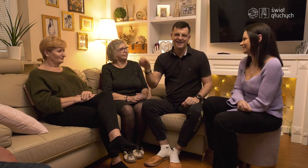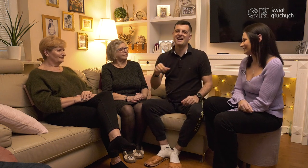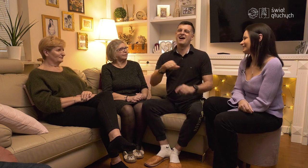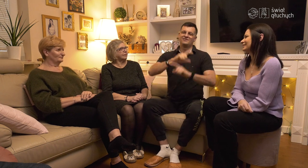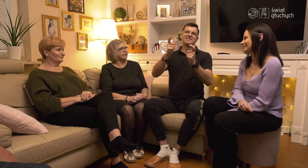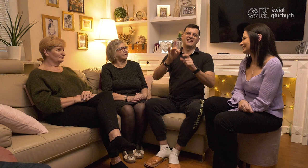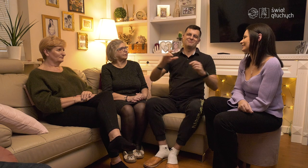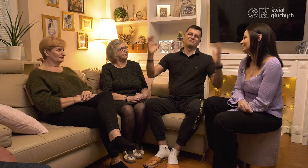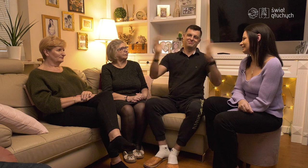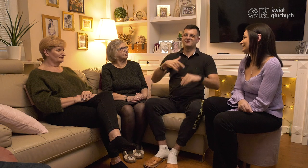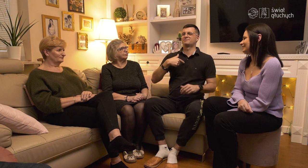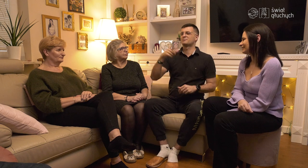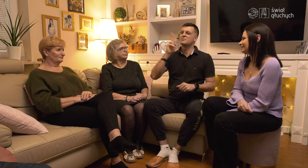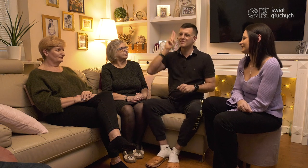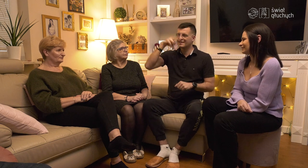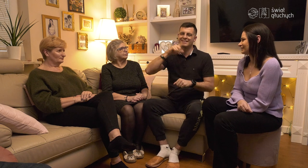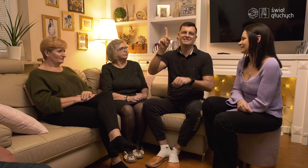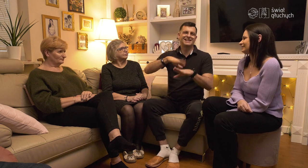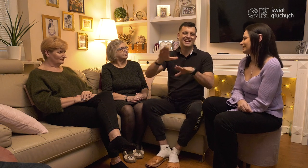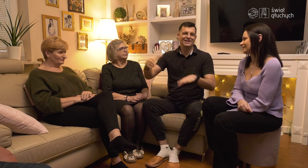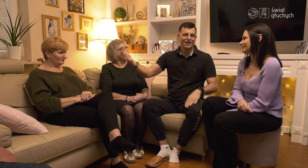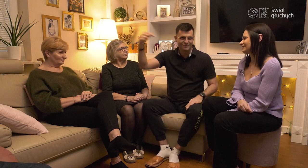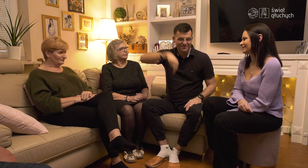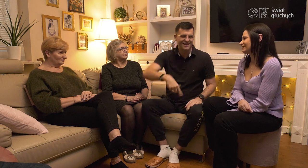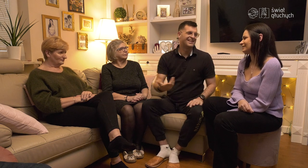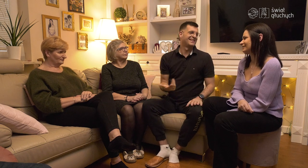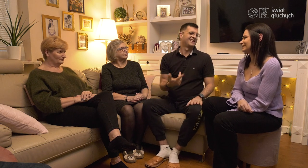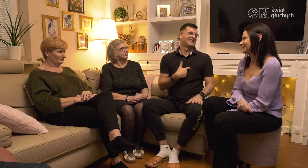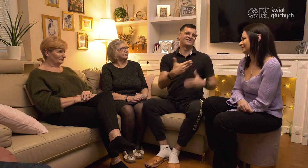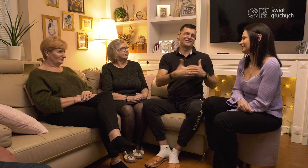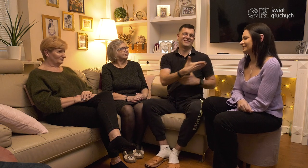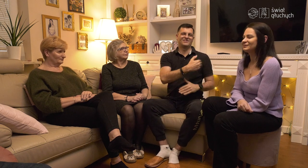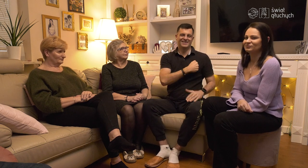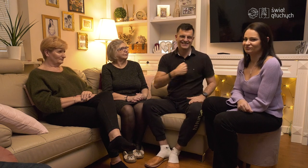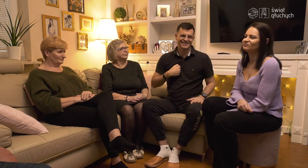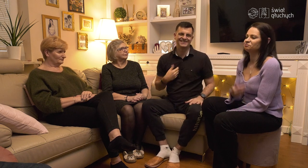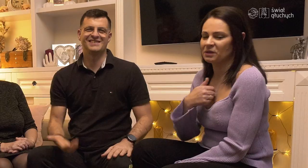[Rafał]: And the others are the Garman family, my parents came from Radom. My wife and I- we are from Warsaw.